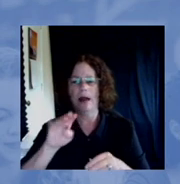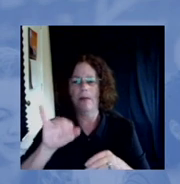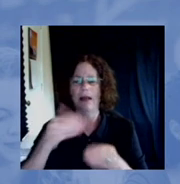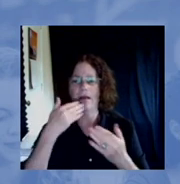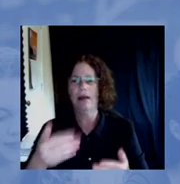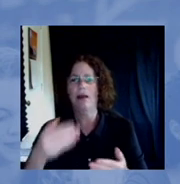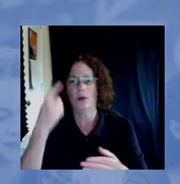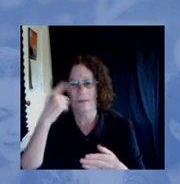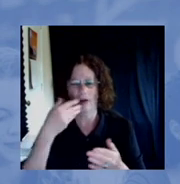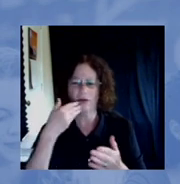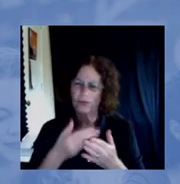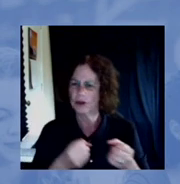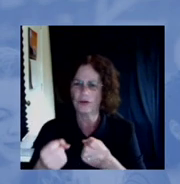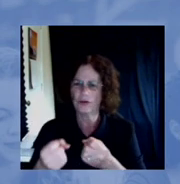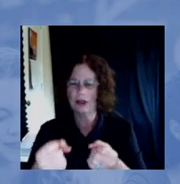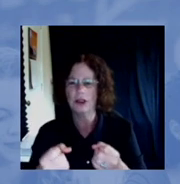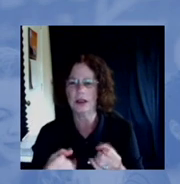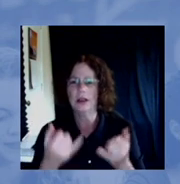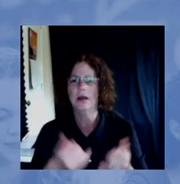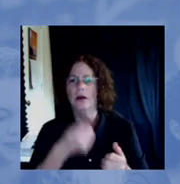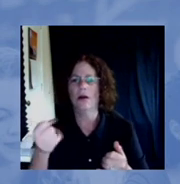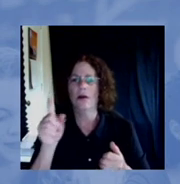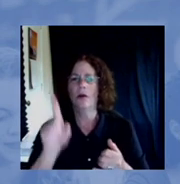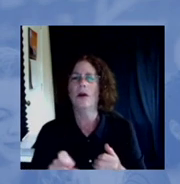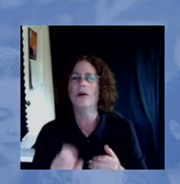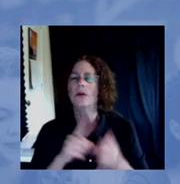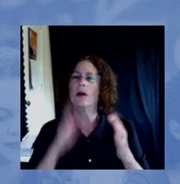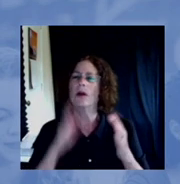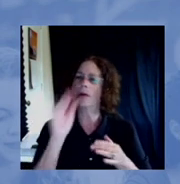LET ME MOVE TO ANOTHER QUESTION ABOUT WHAT IT'S GOING TO LOOK LIKE WHEN WE SEE OUR STUDENTS